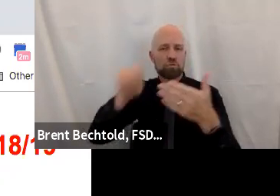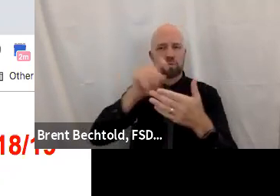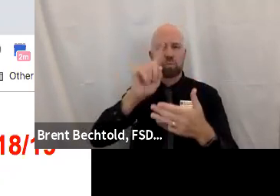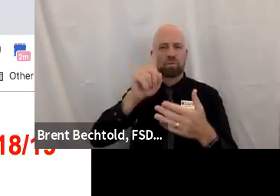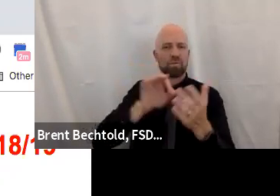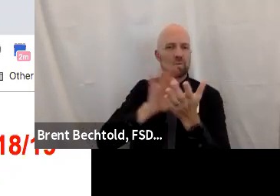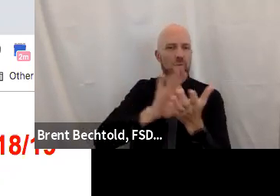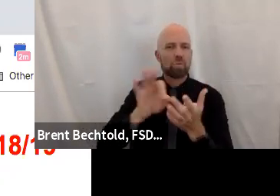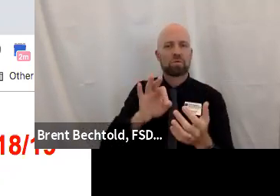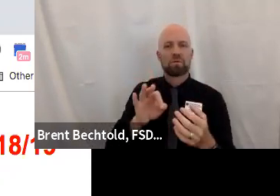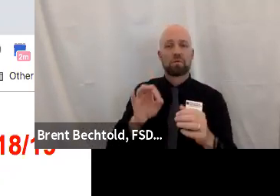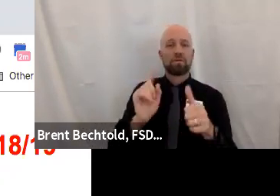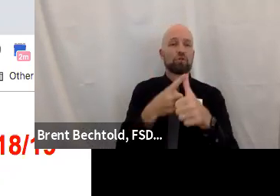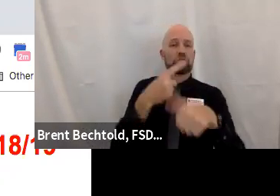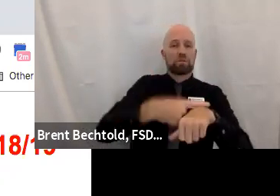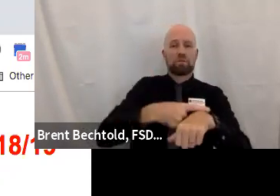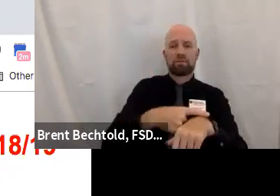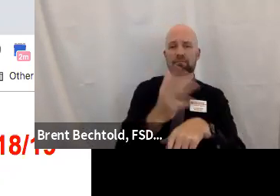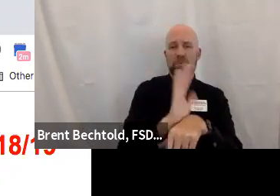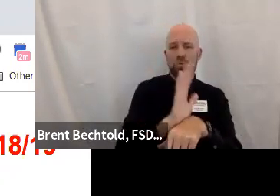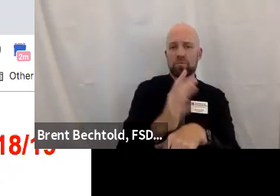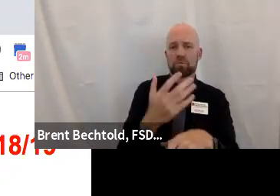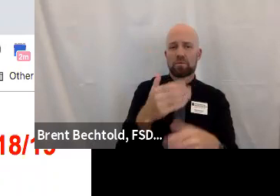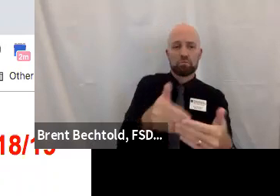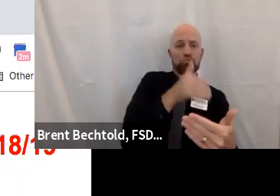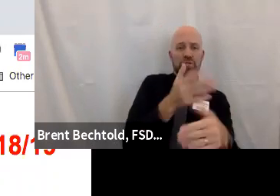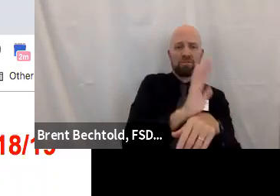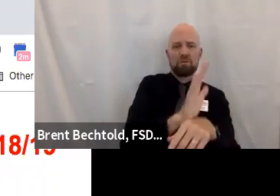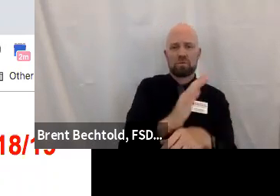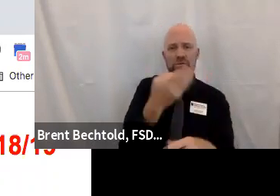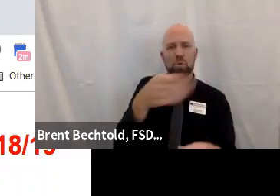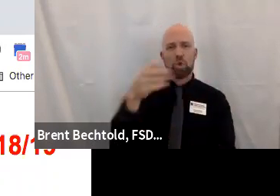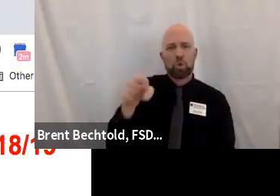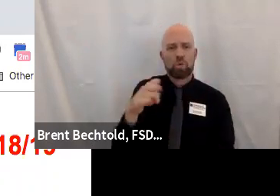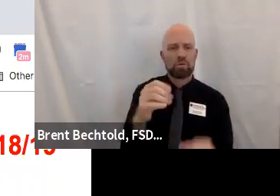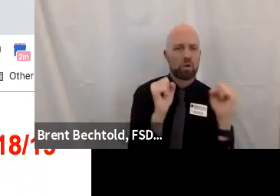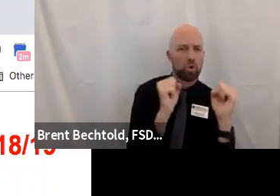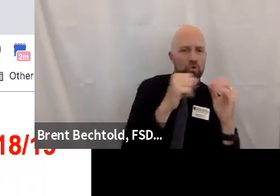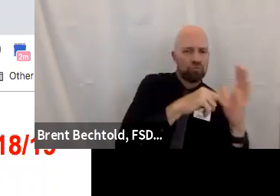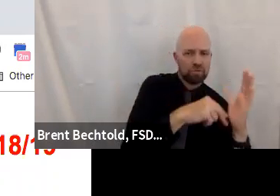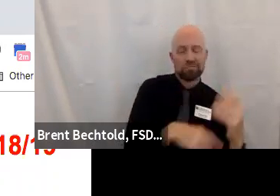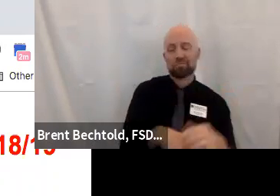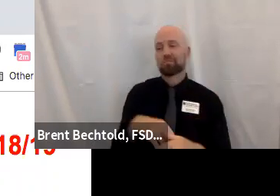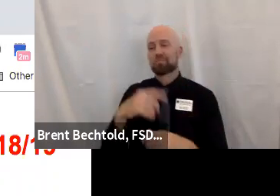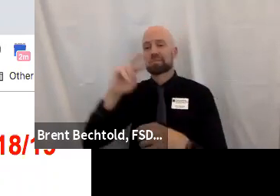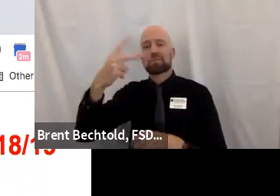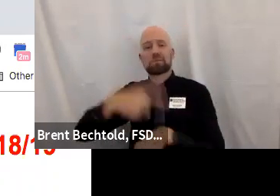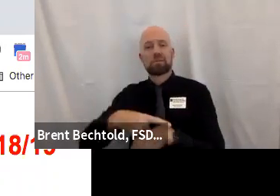And when it's filled out, we circle where their scores are. The first time they do their video, their PRE video, in the blue, their cold read.